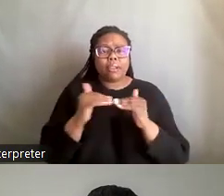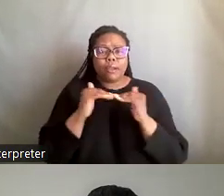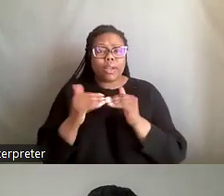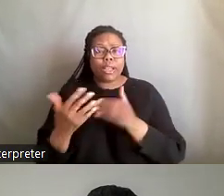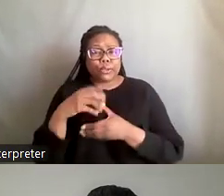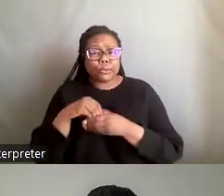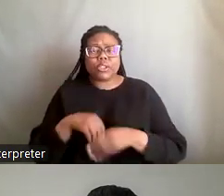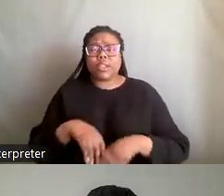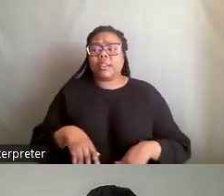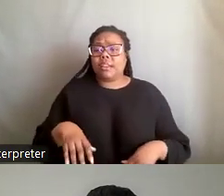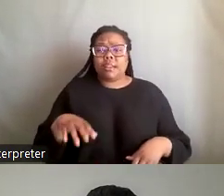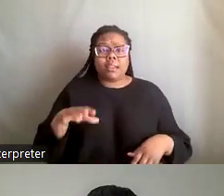which is diversity, equity, and inclusion,